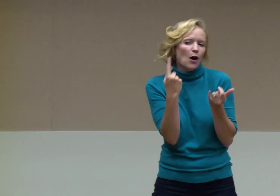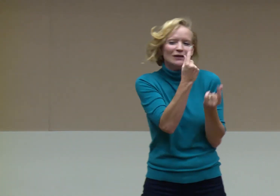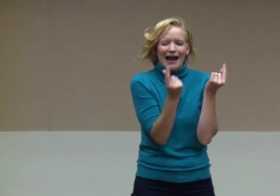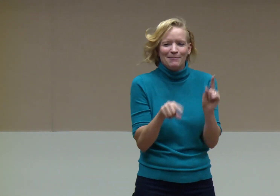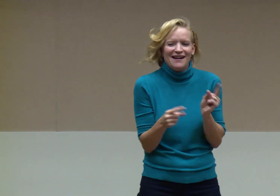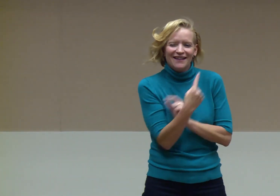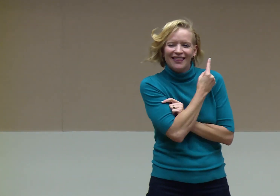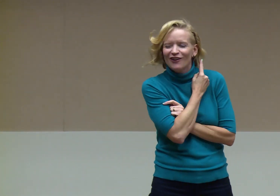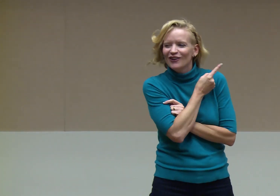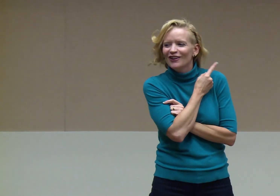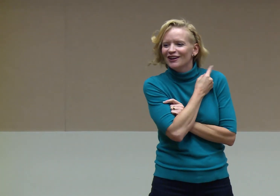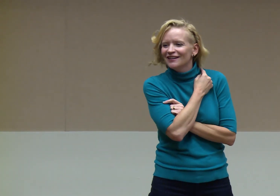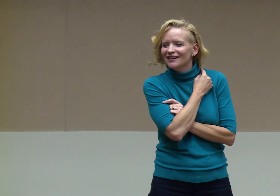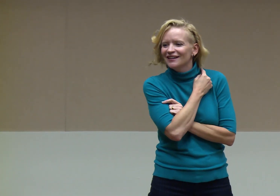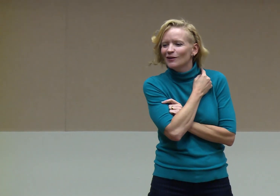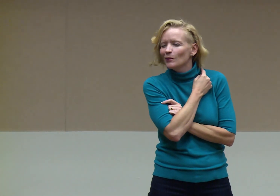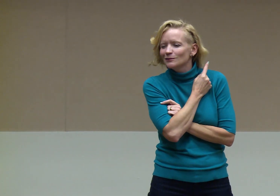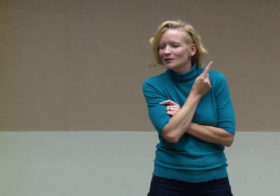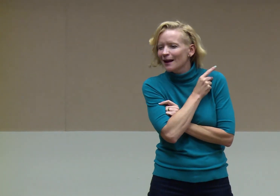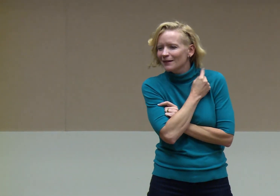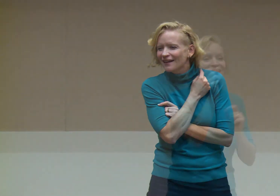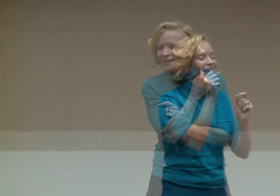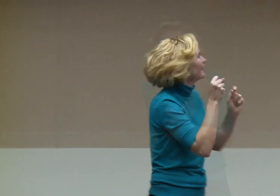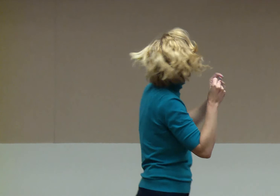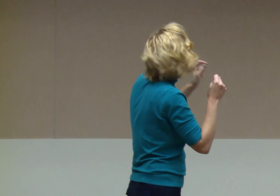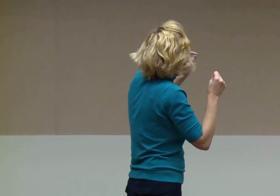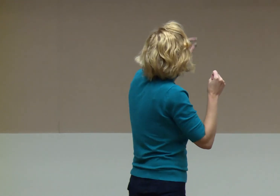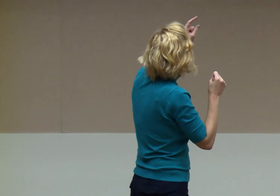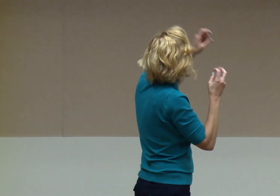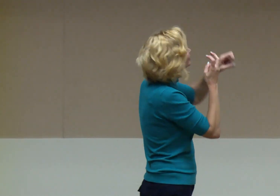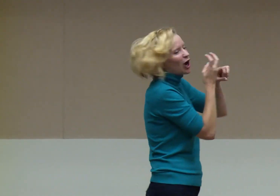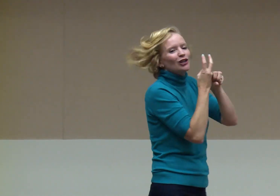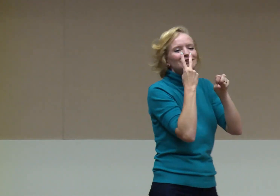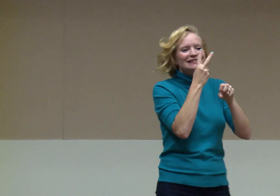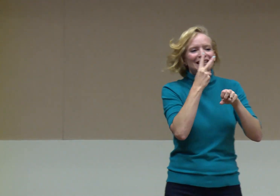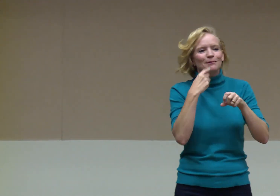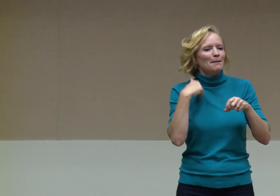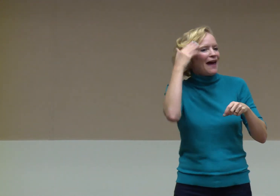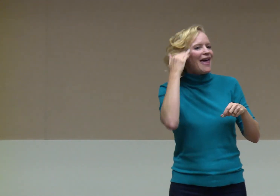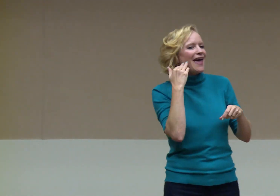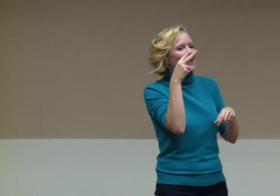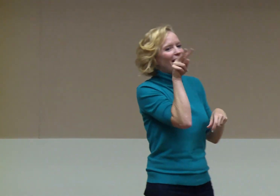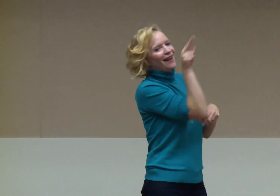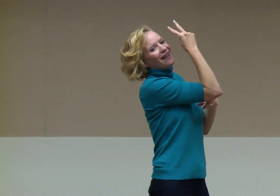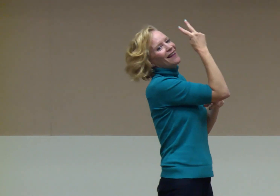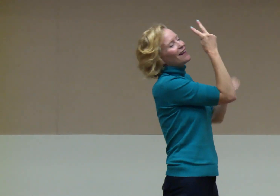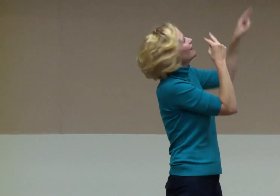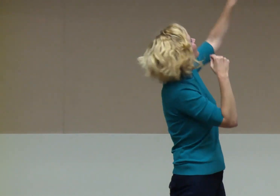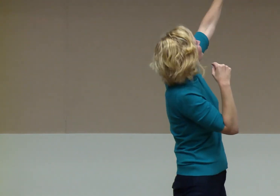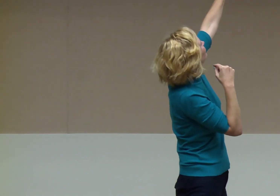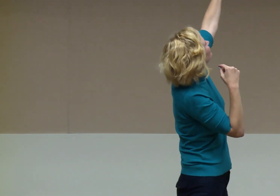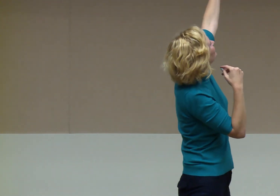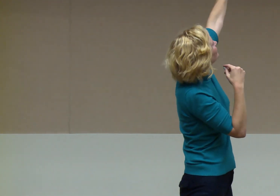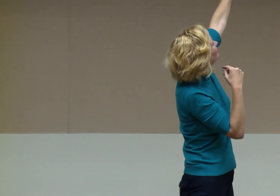So what's going on in these pictures now? What's happening? You're right. You can't really see because of the way my head is oriented,